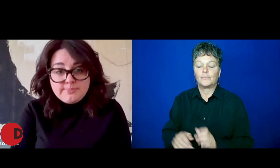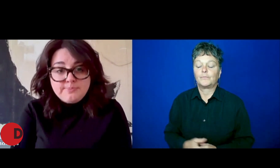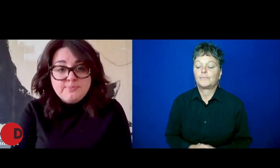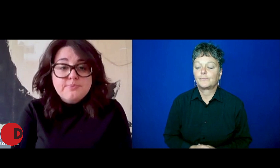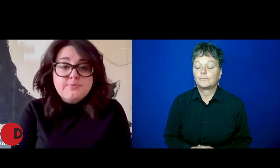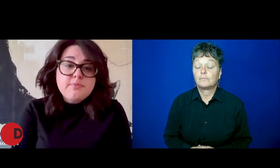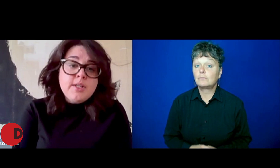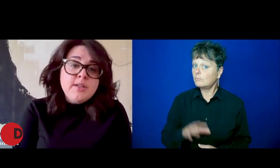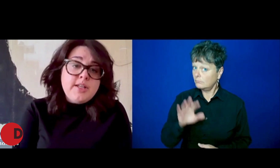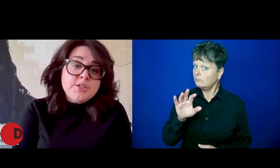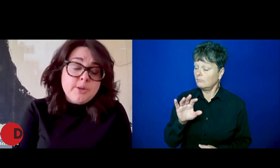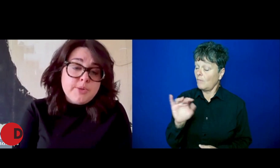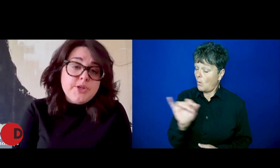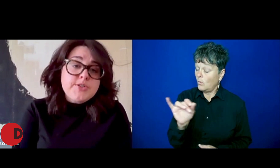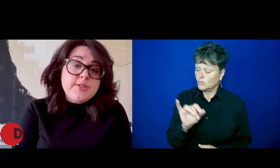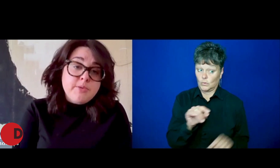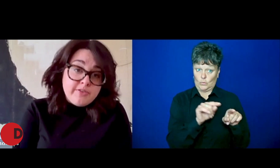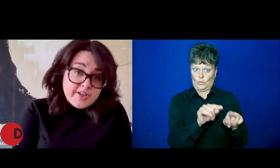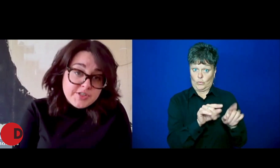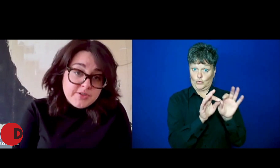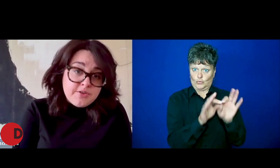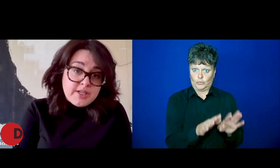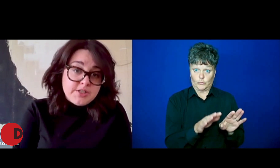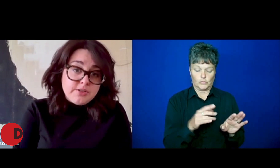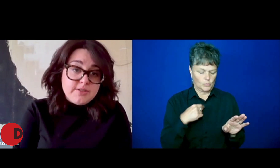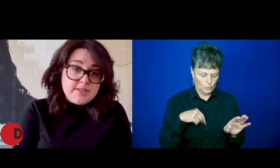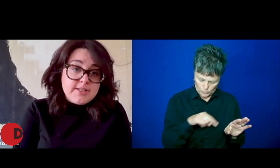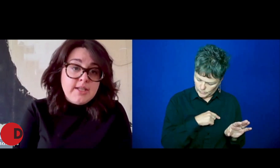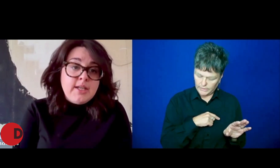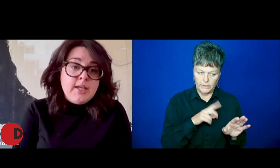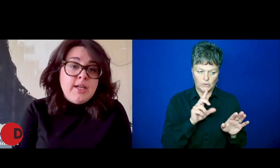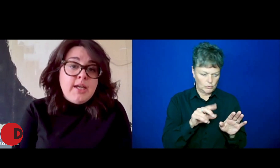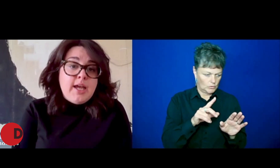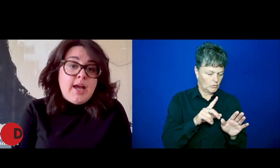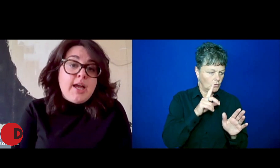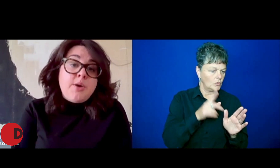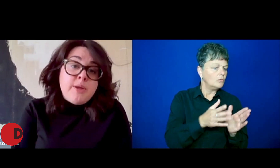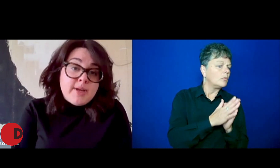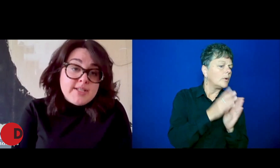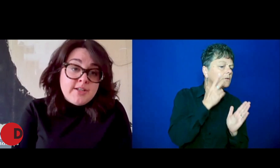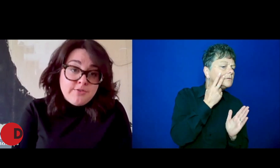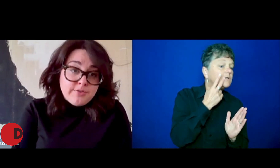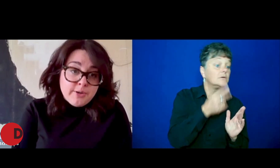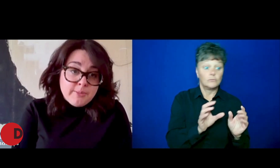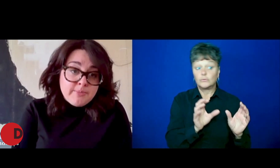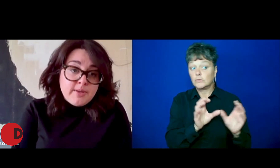We also request and verify the interpreter’s professional credentials